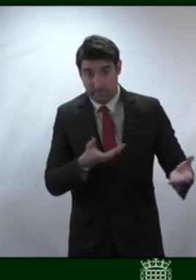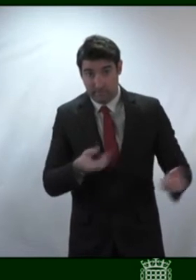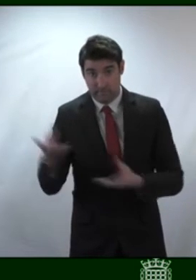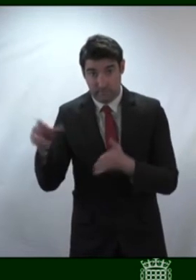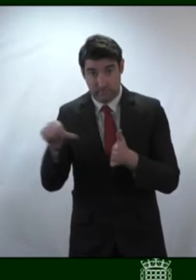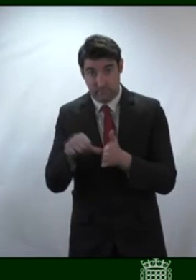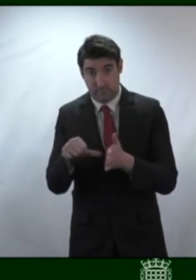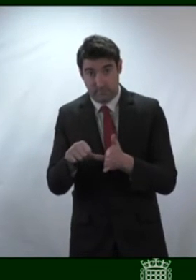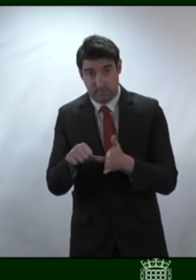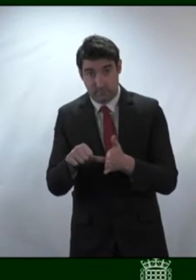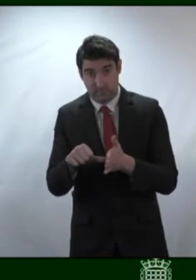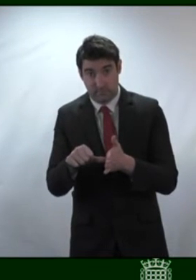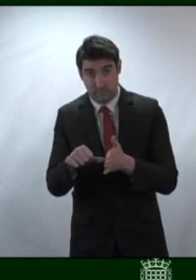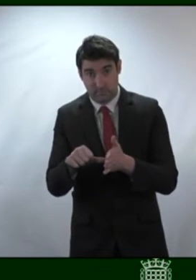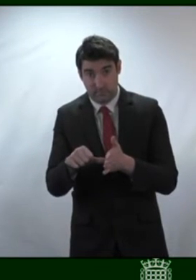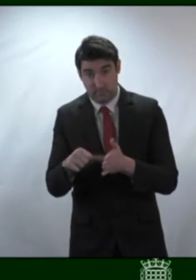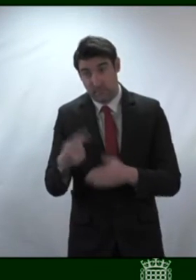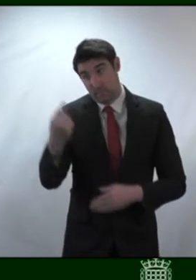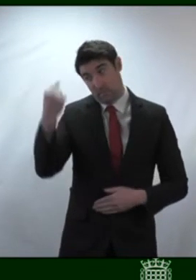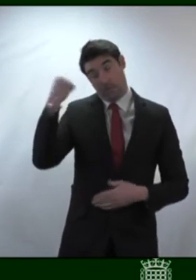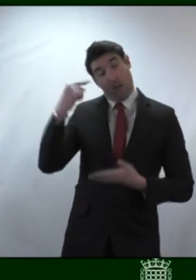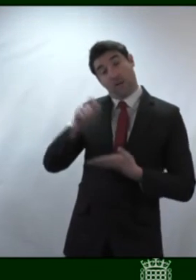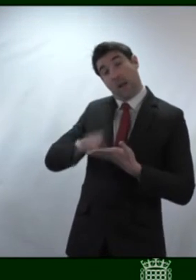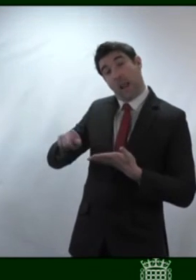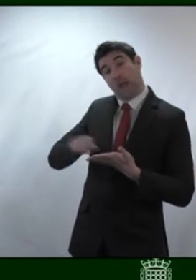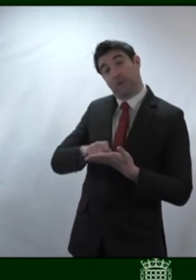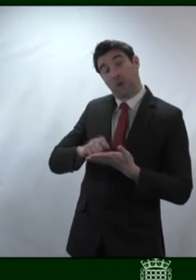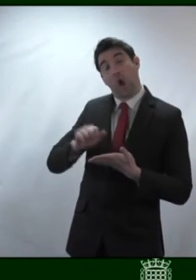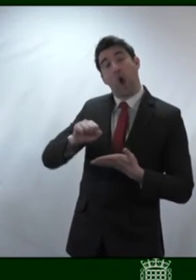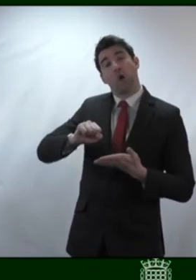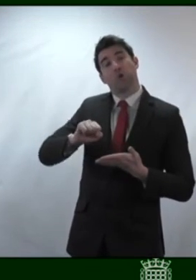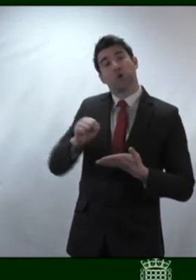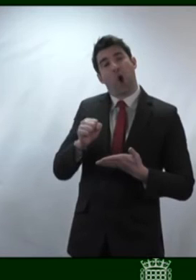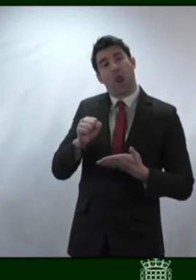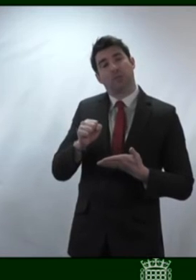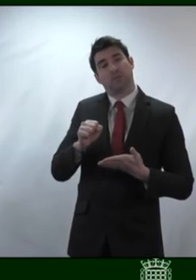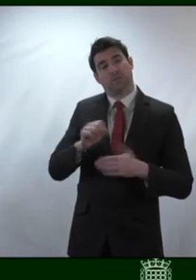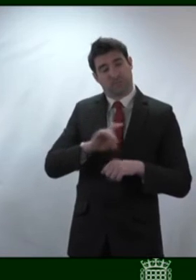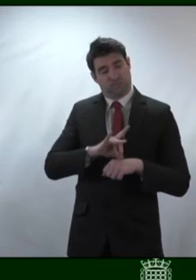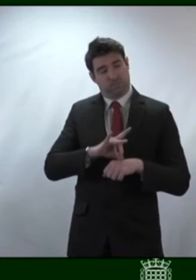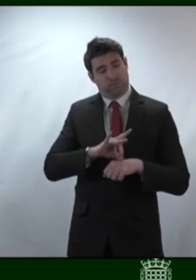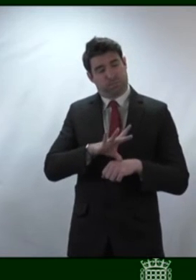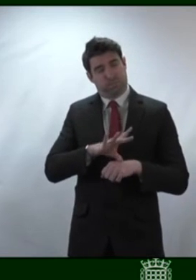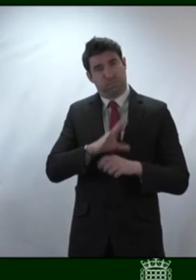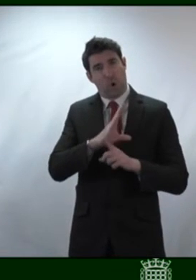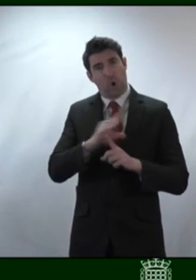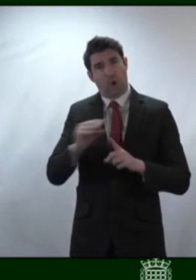Prime Minister. It rejected this Tory Government, and it rejected their extreme Brexit. People in